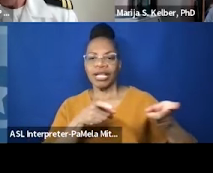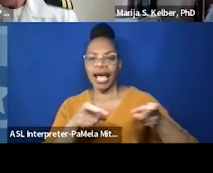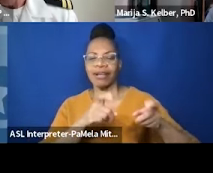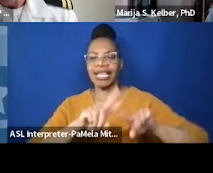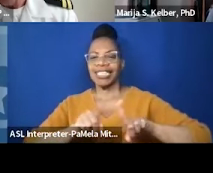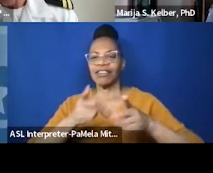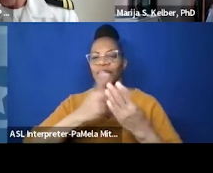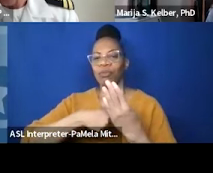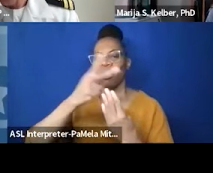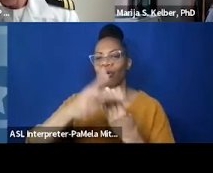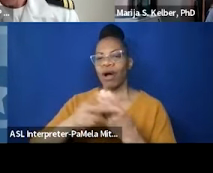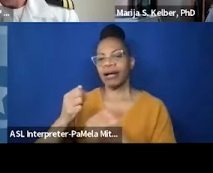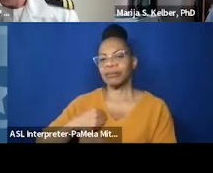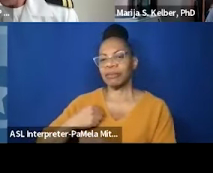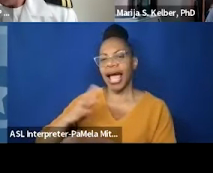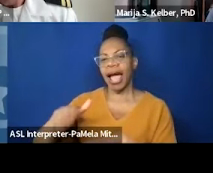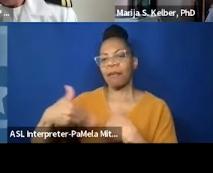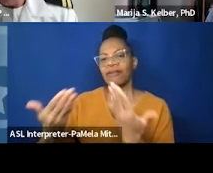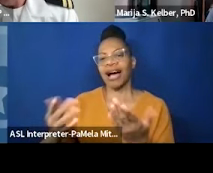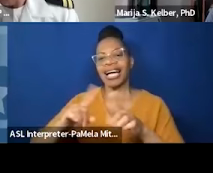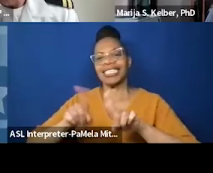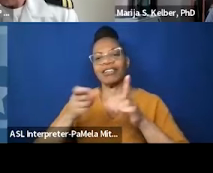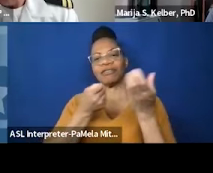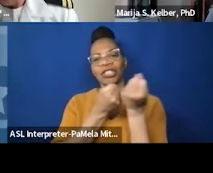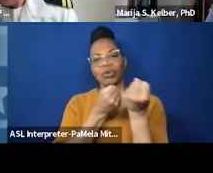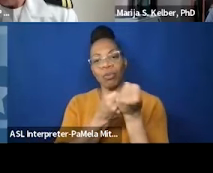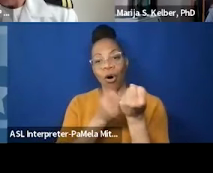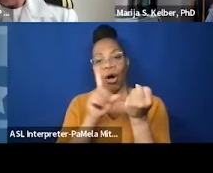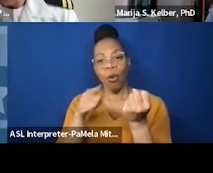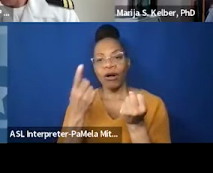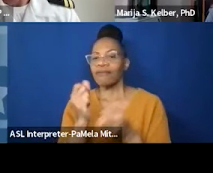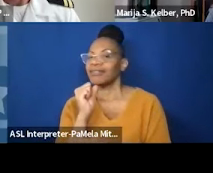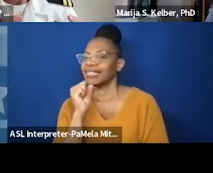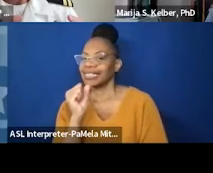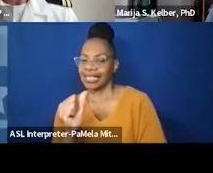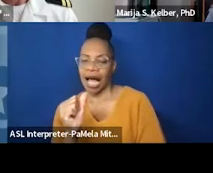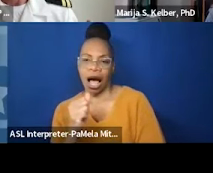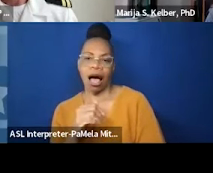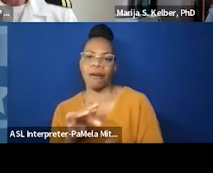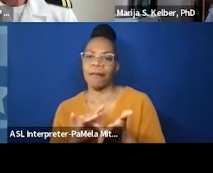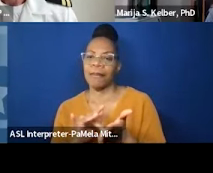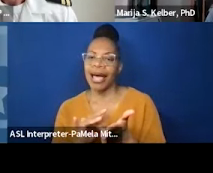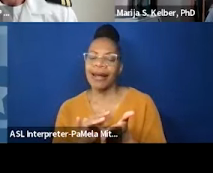and provide different types of supports. One of those supports is also, again, non-medical counseling. That being the broader category.